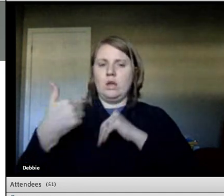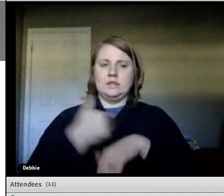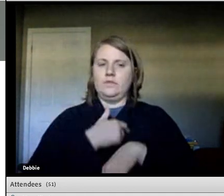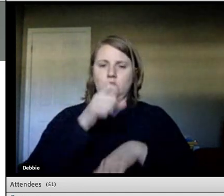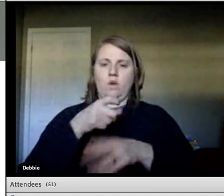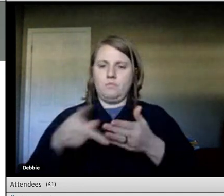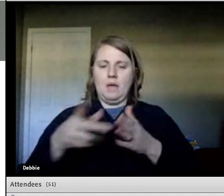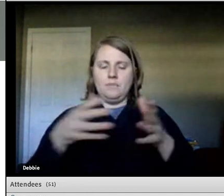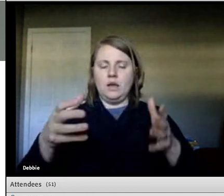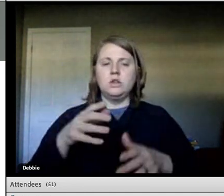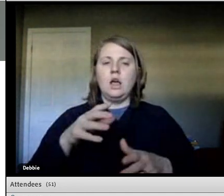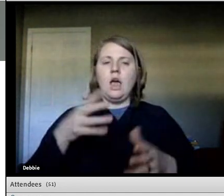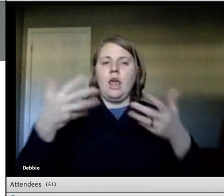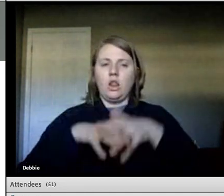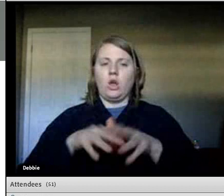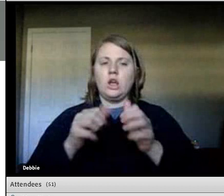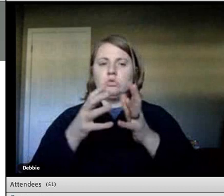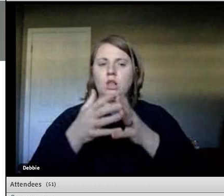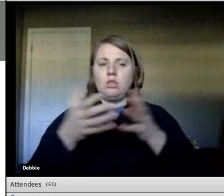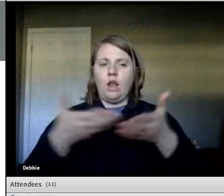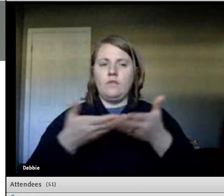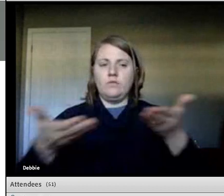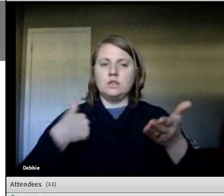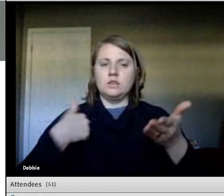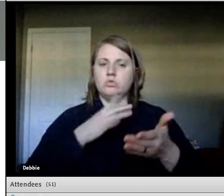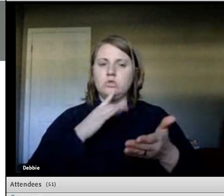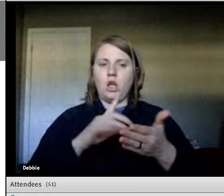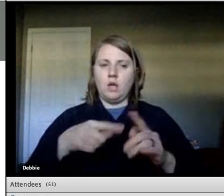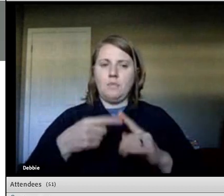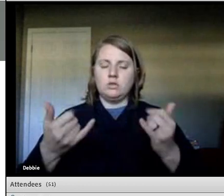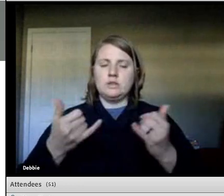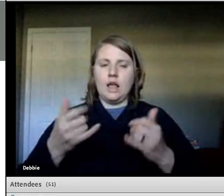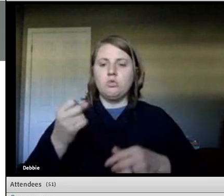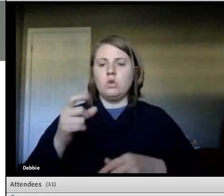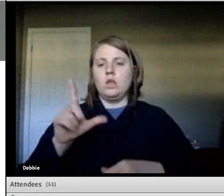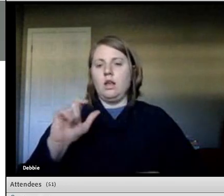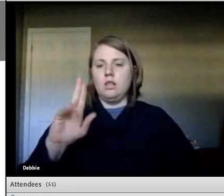so you can launch meetings in it. You can have Trello balancing in it.